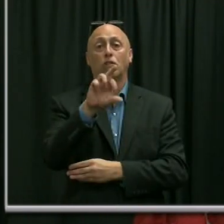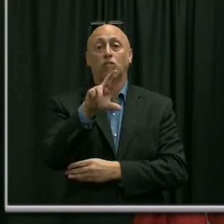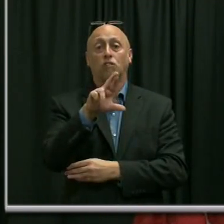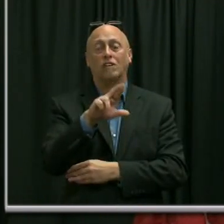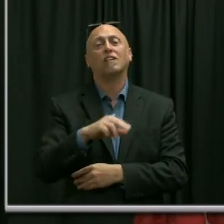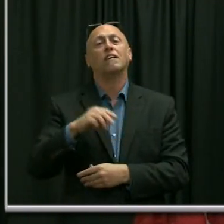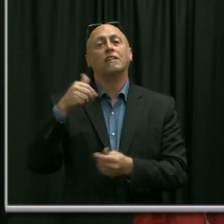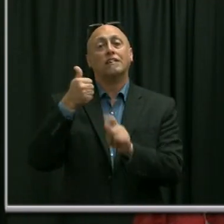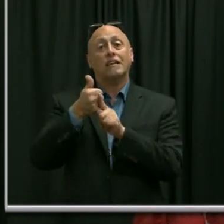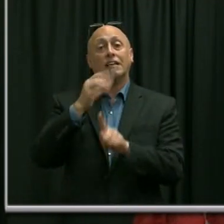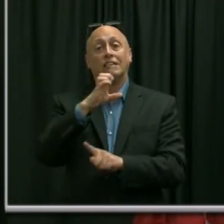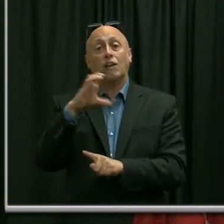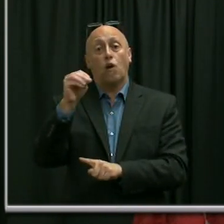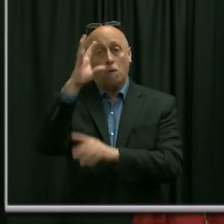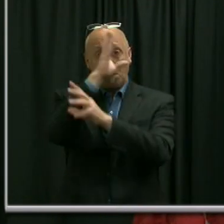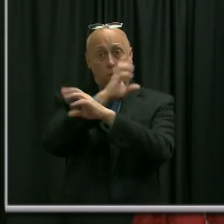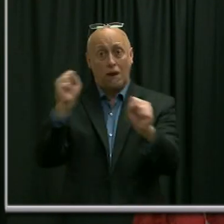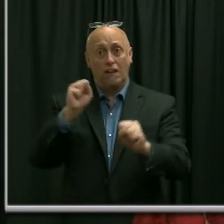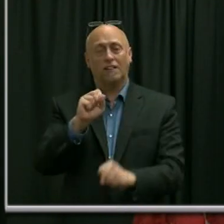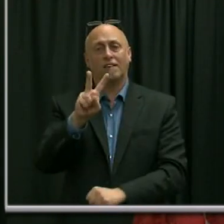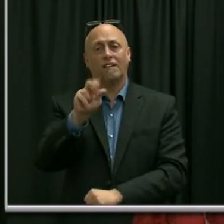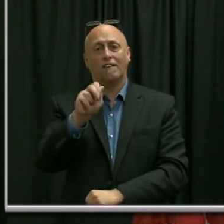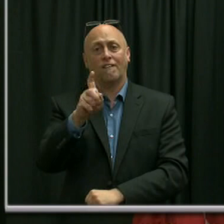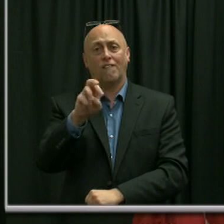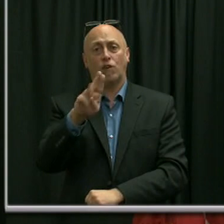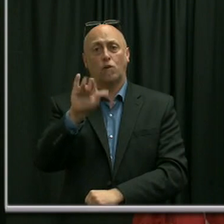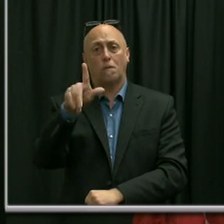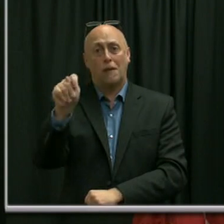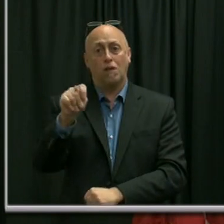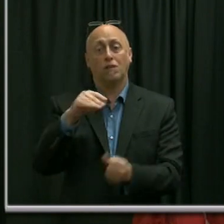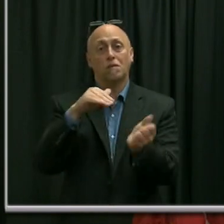JEFFREY BALZER PRESIDENT AND